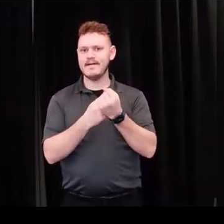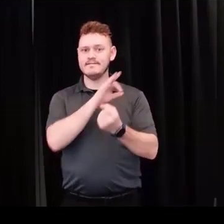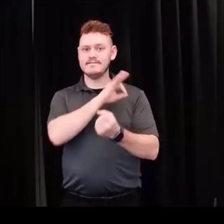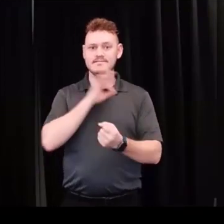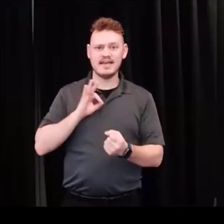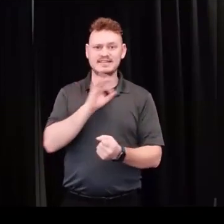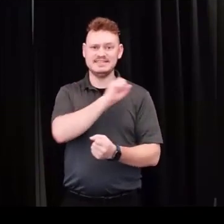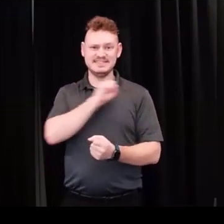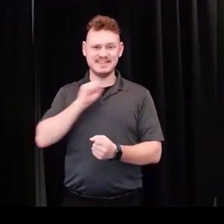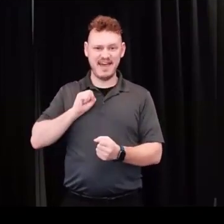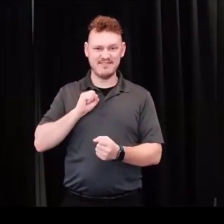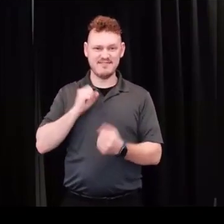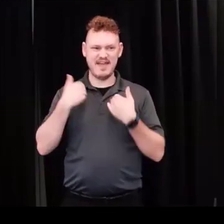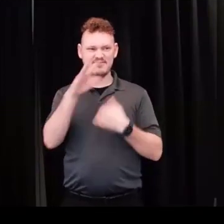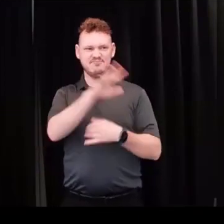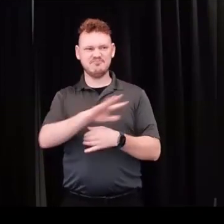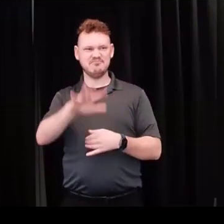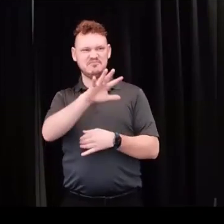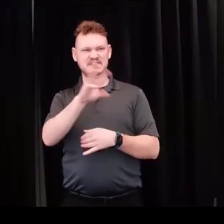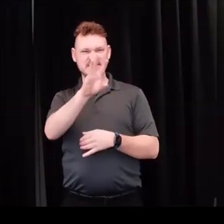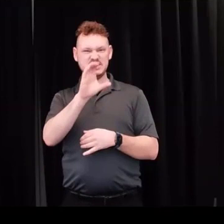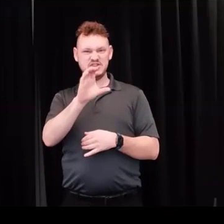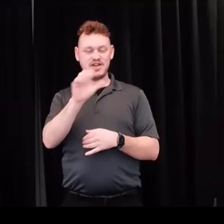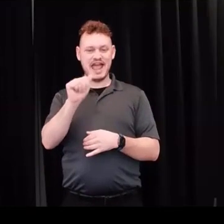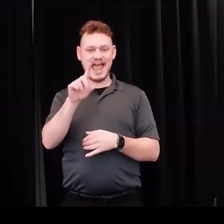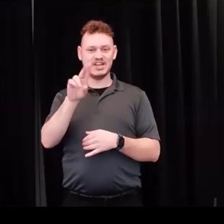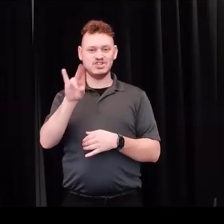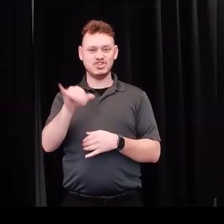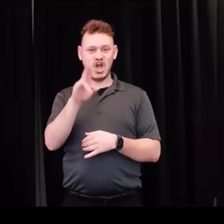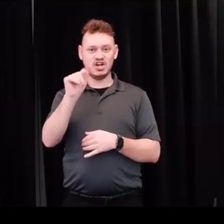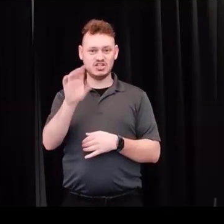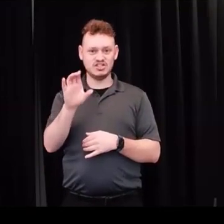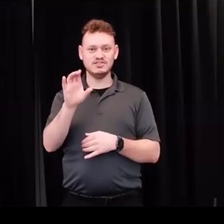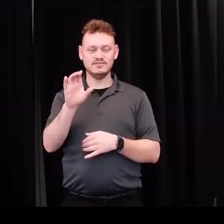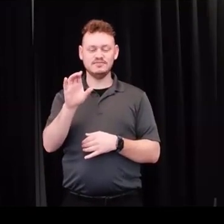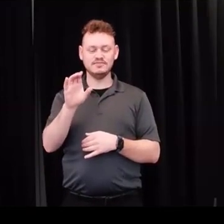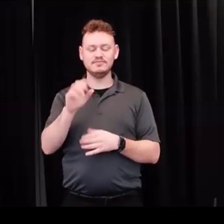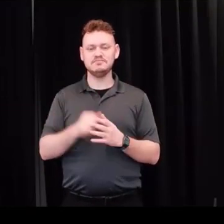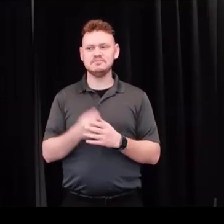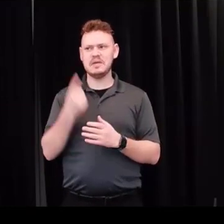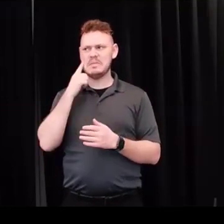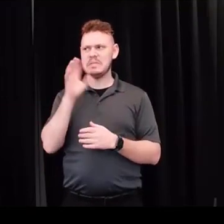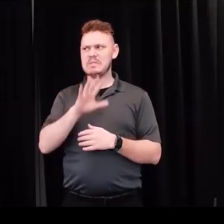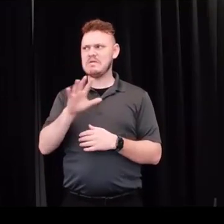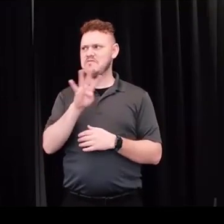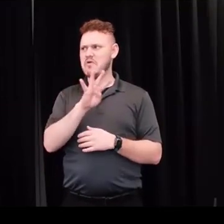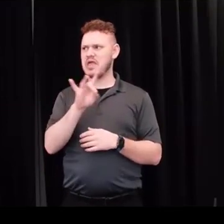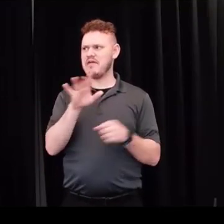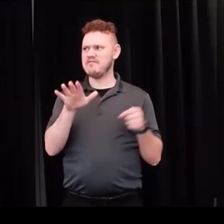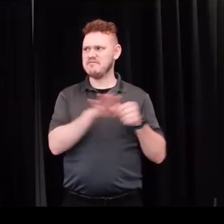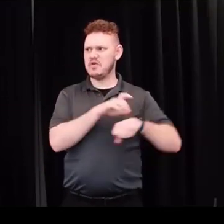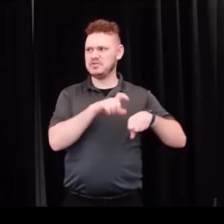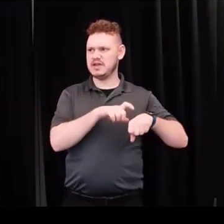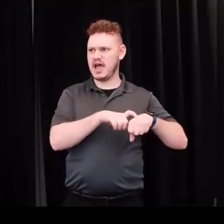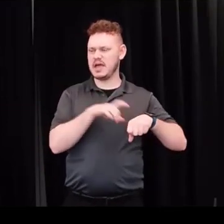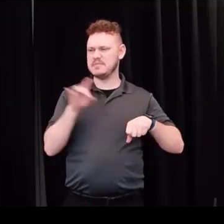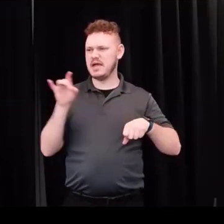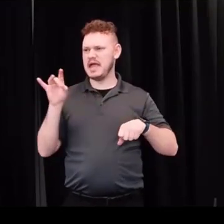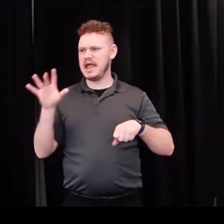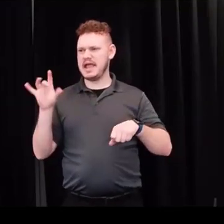have approximately 600 adjuncts and I believe we're at 48 full-time faculty and about 85 staff